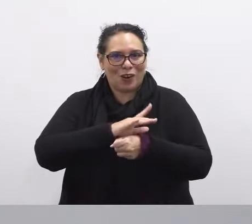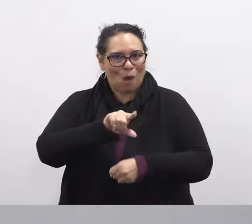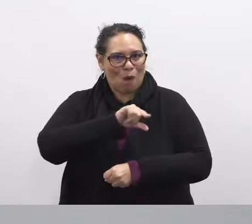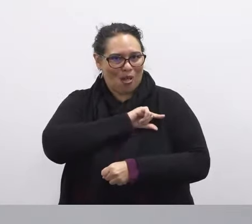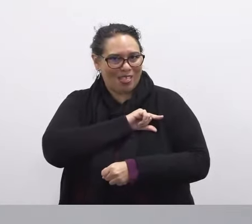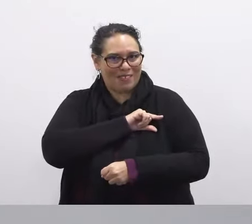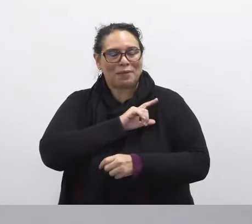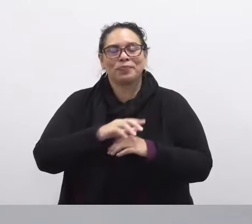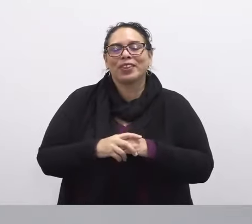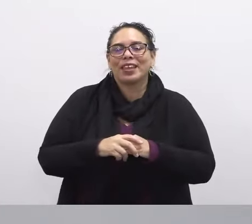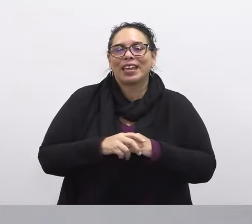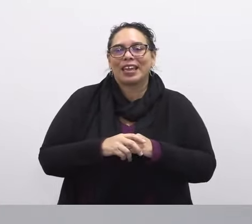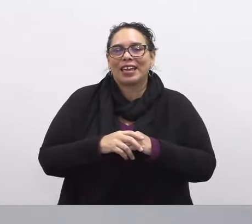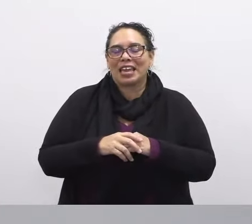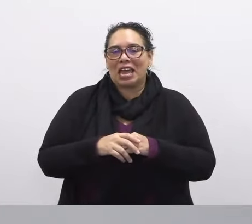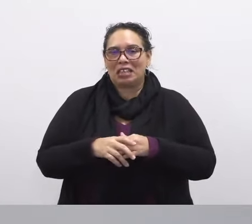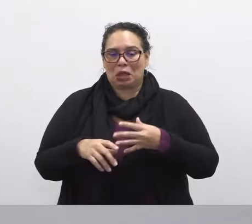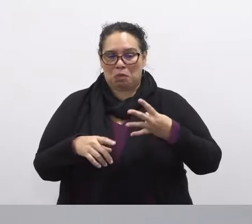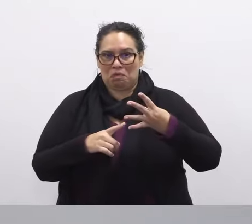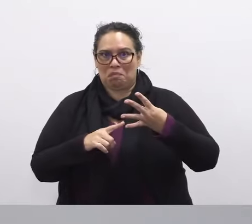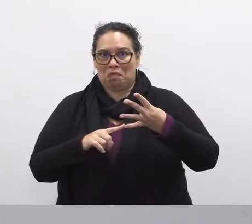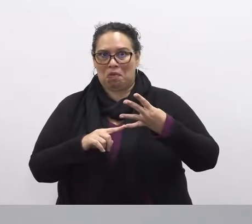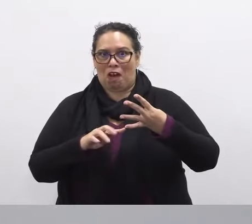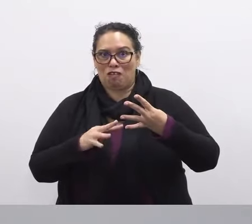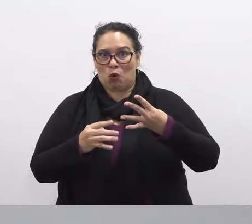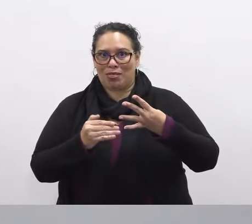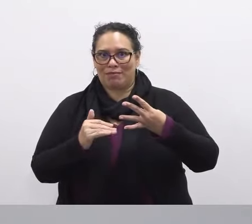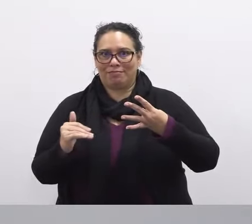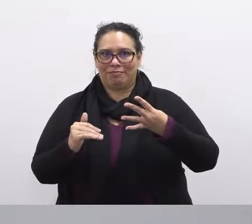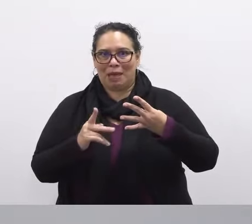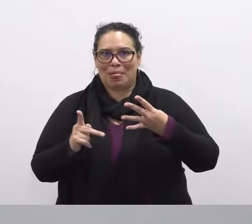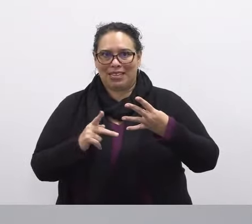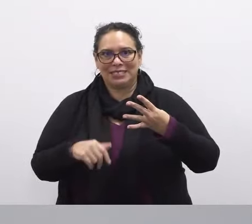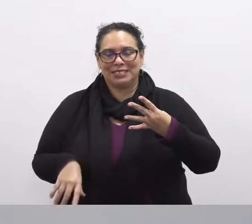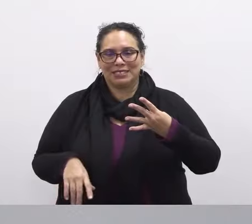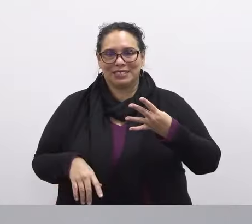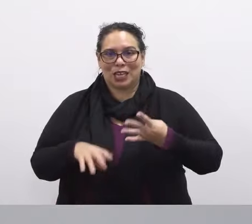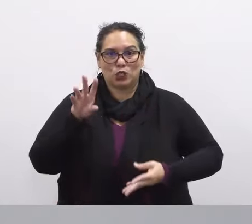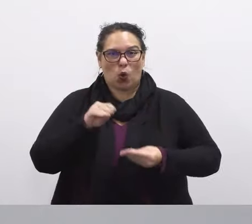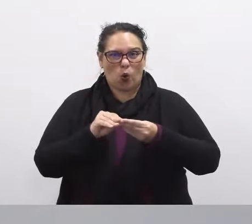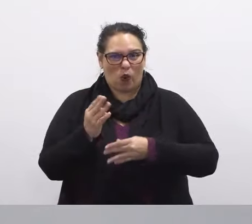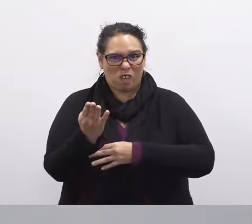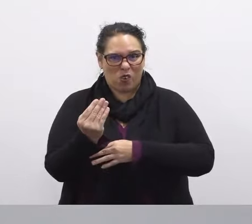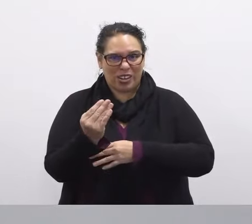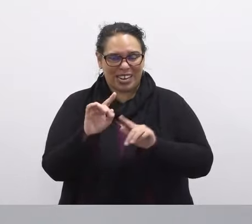They finished fourth overall out of 14 teams and therefore qualified